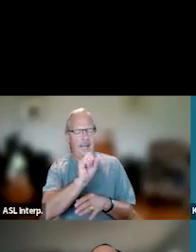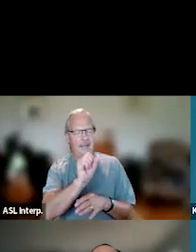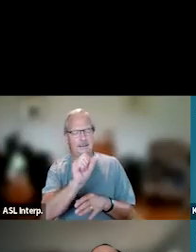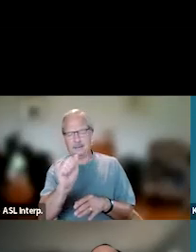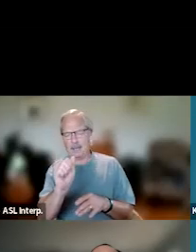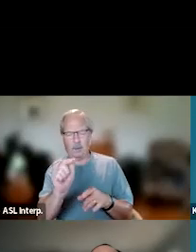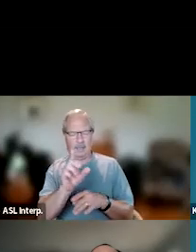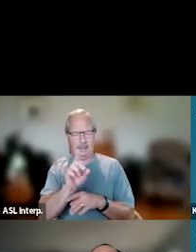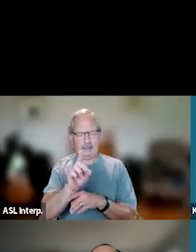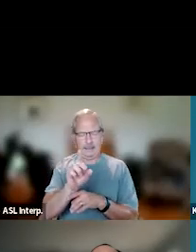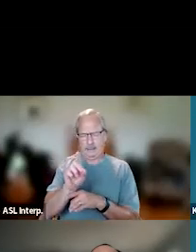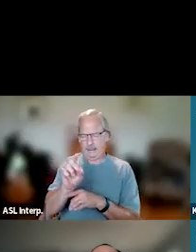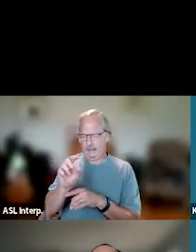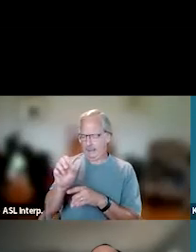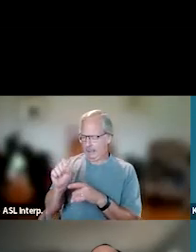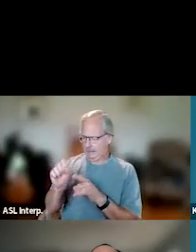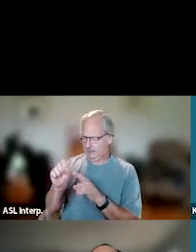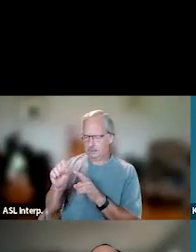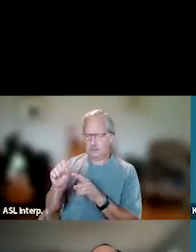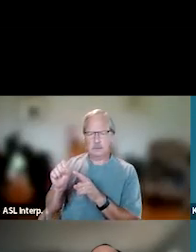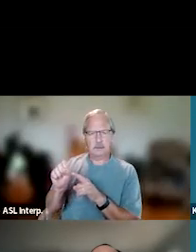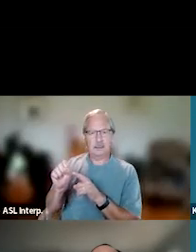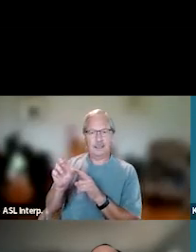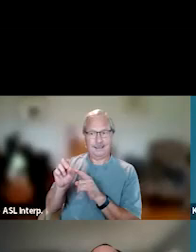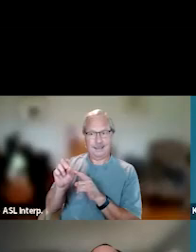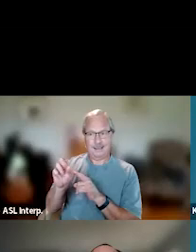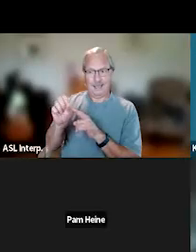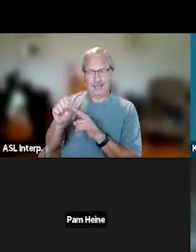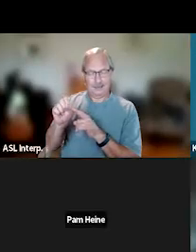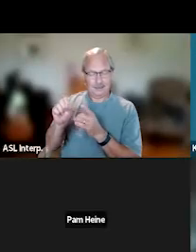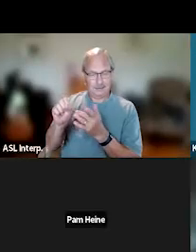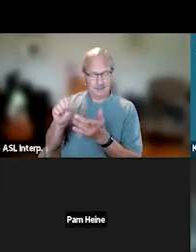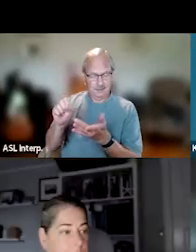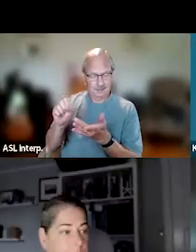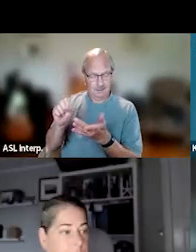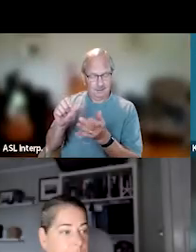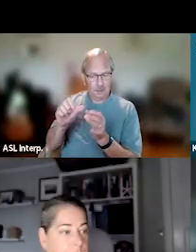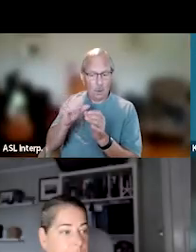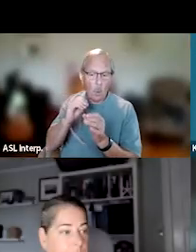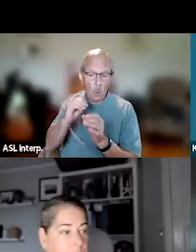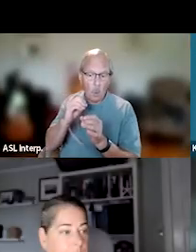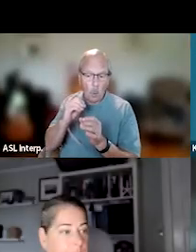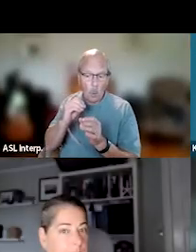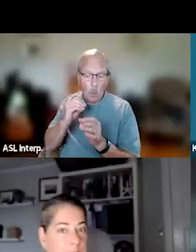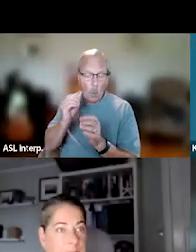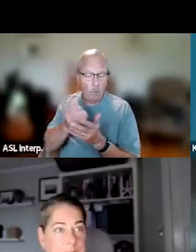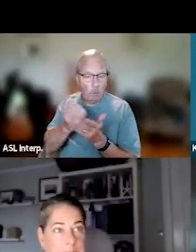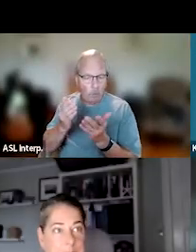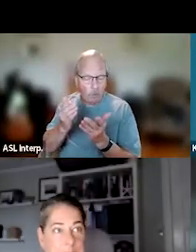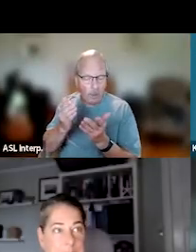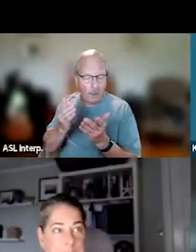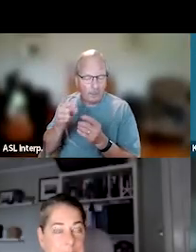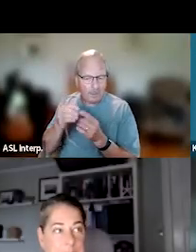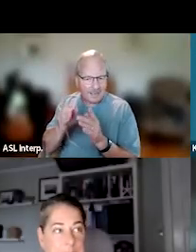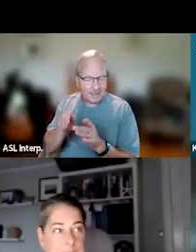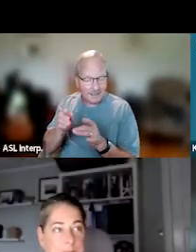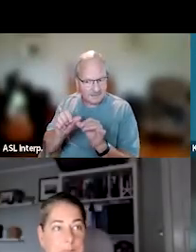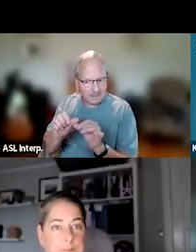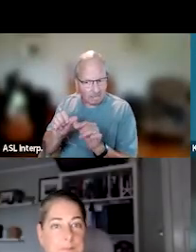Someone asked, will the DDS homeless specialists still accept SOAR applications and be around? And perhaps we can talk about a little bit